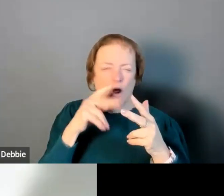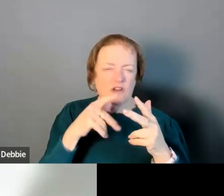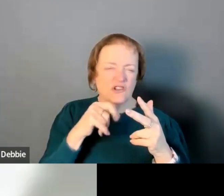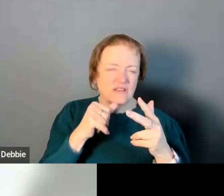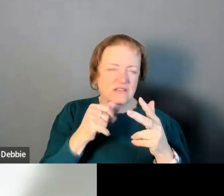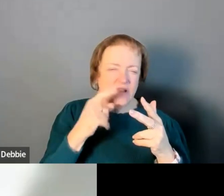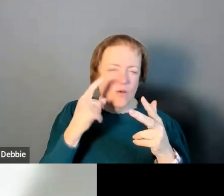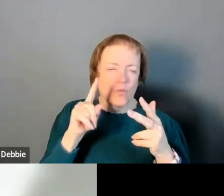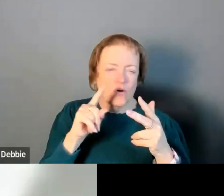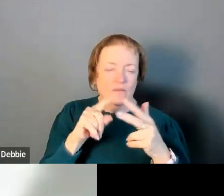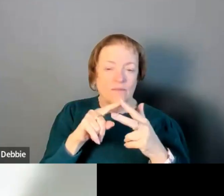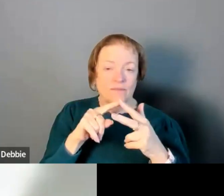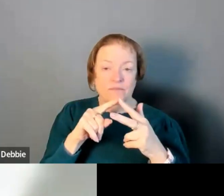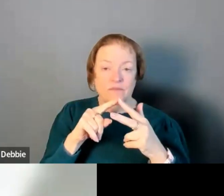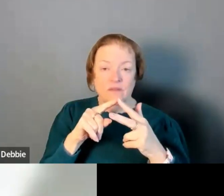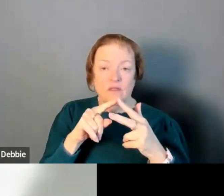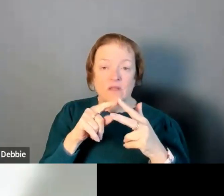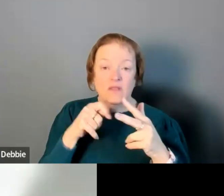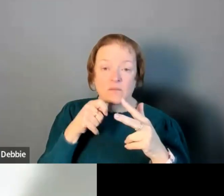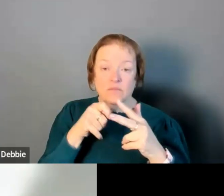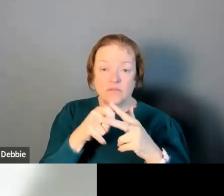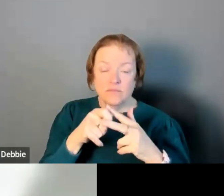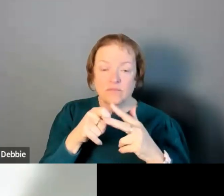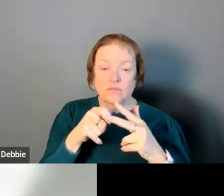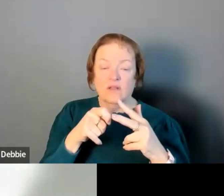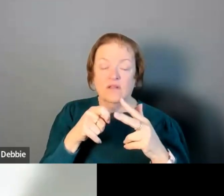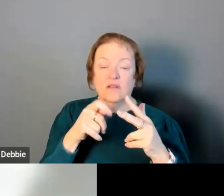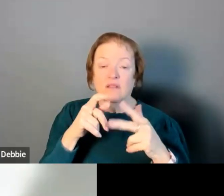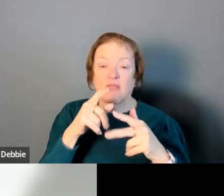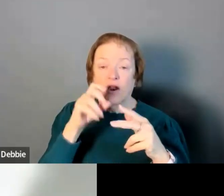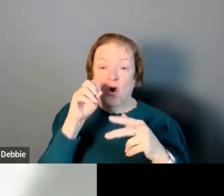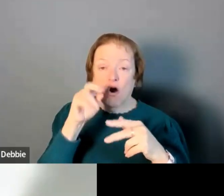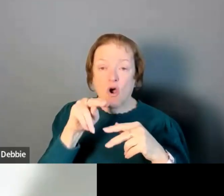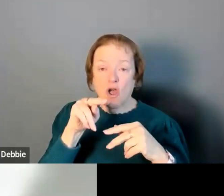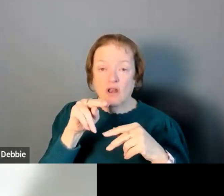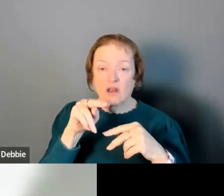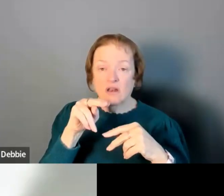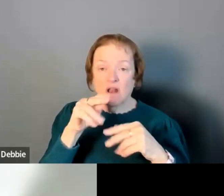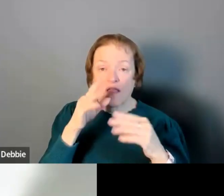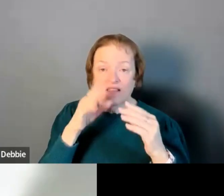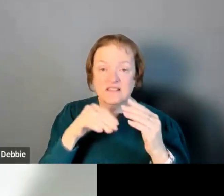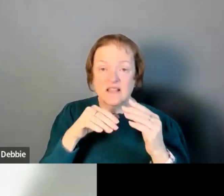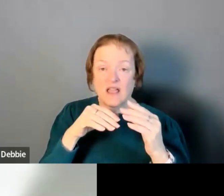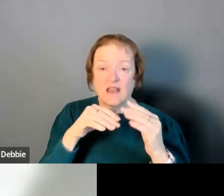You turn it on On the side, it is nice and green.